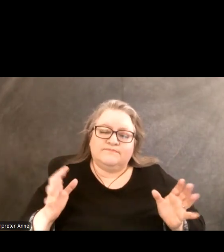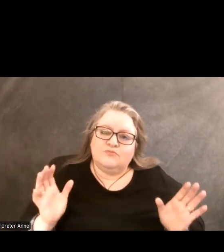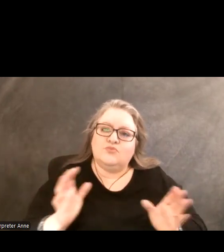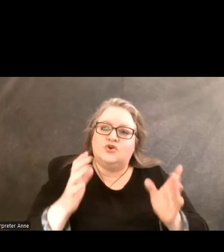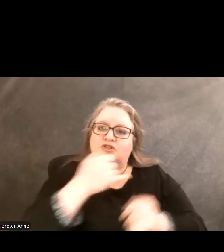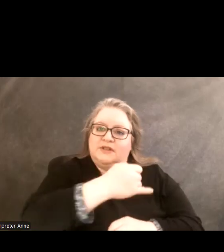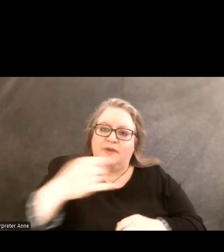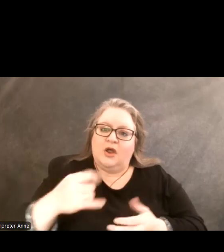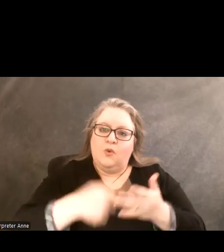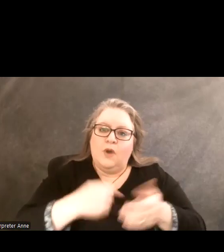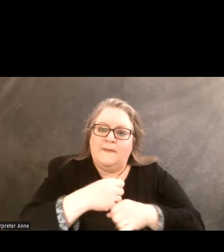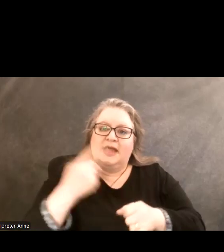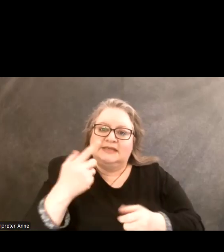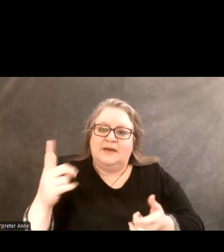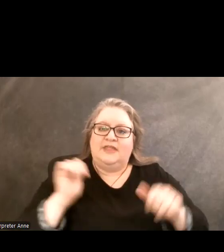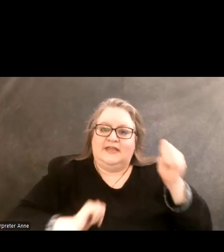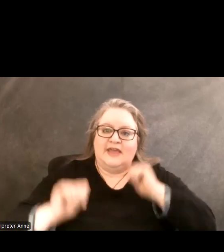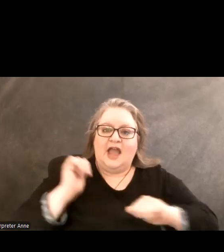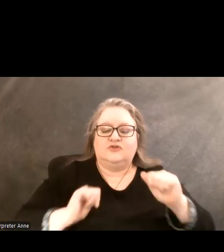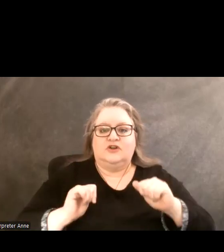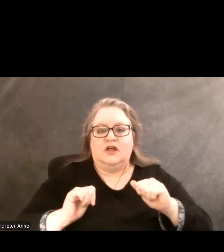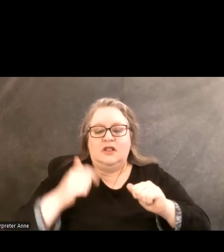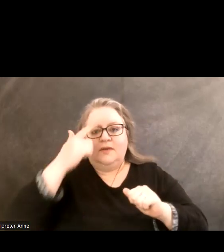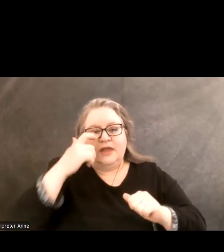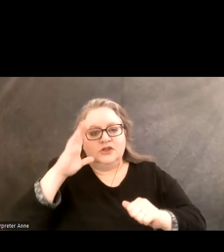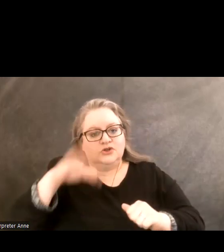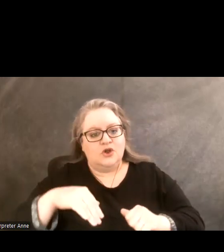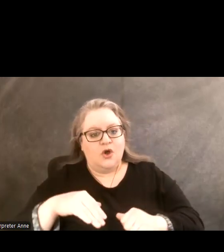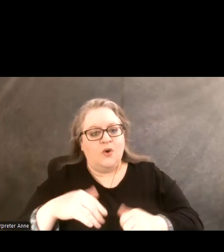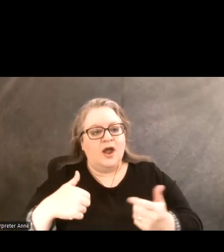makes something theatrical, because, you know, I got the